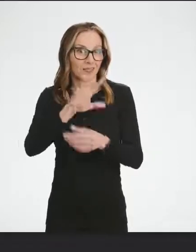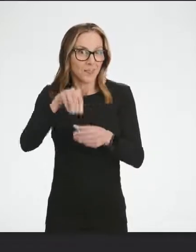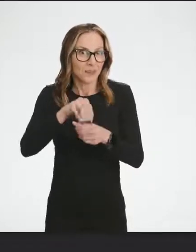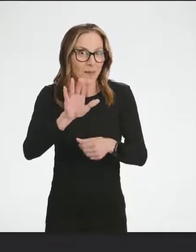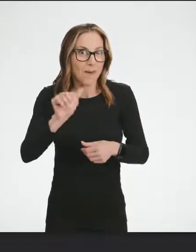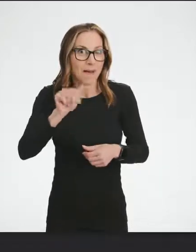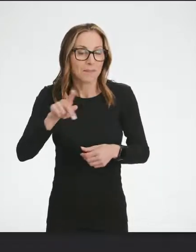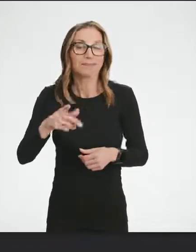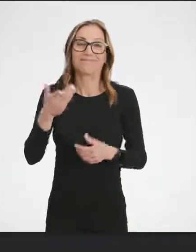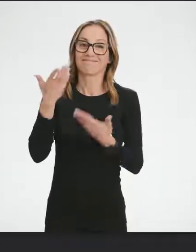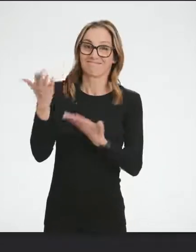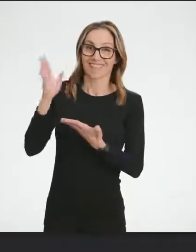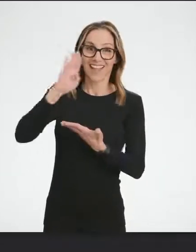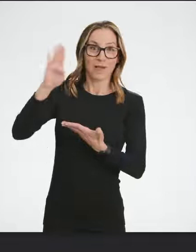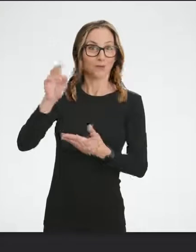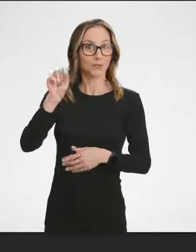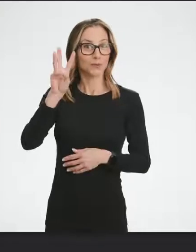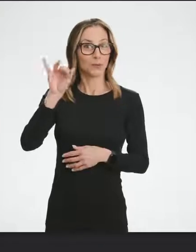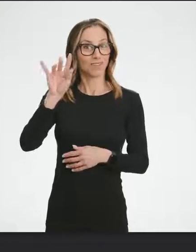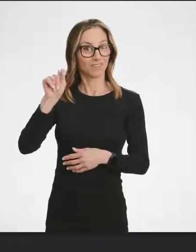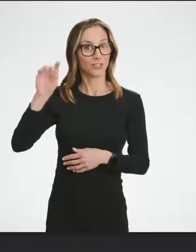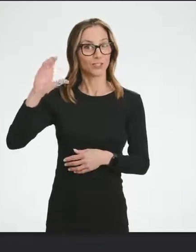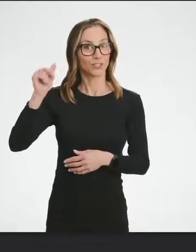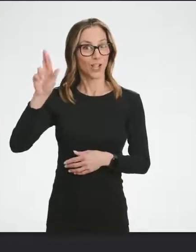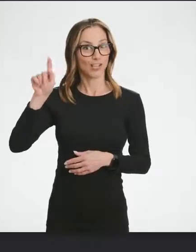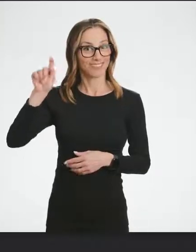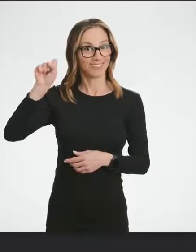Say hello to Swift Charts.